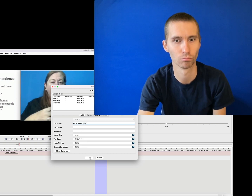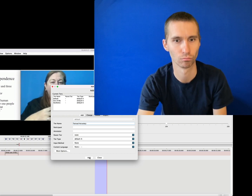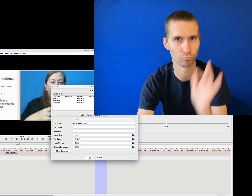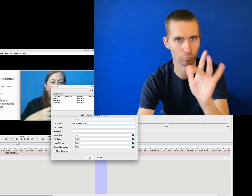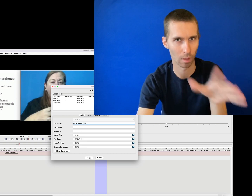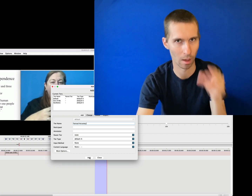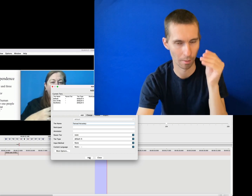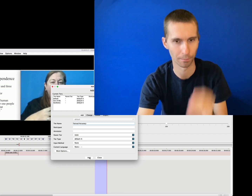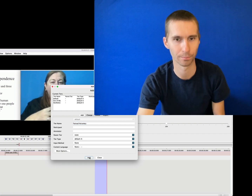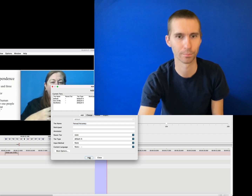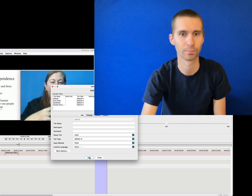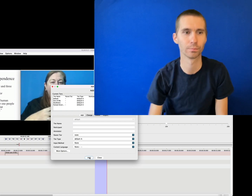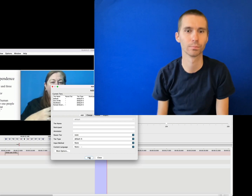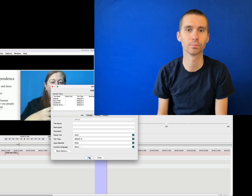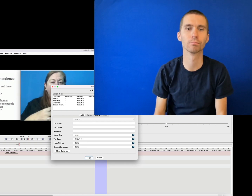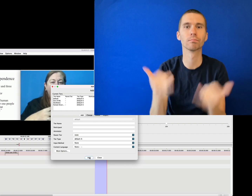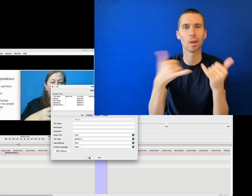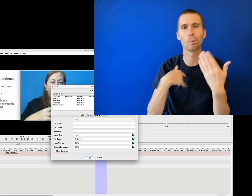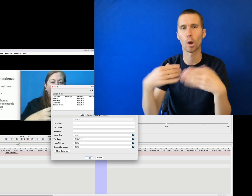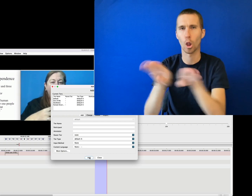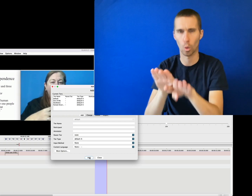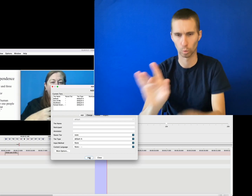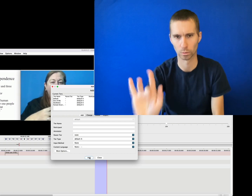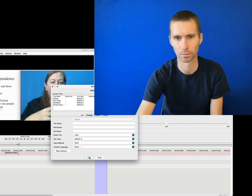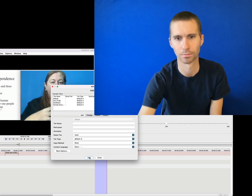After typing it down, click on the "Add" button. Now, I'm going to click on the "Close" button.